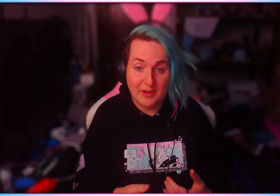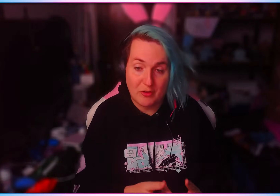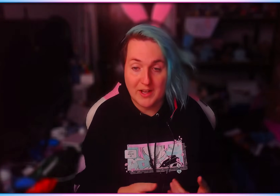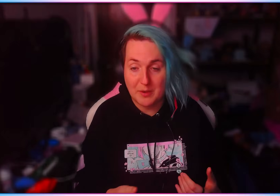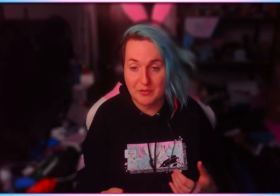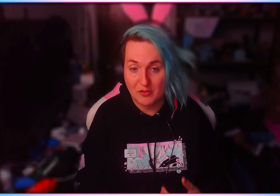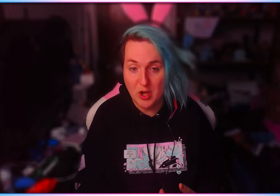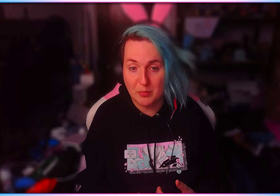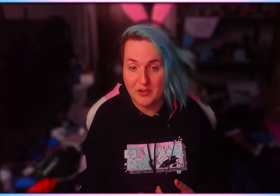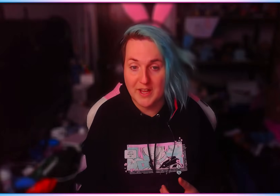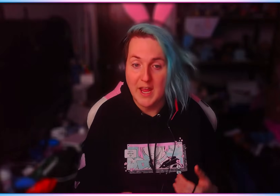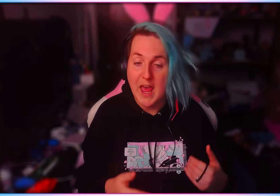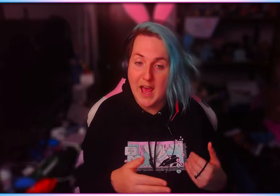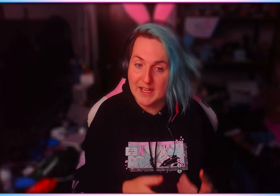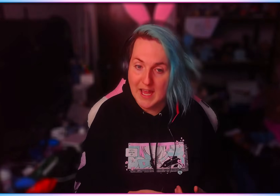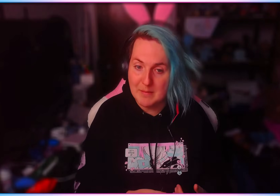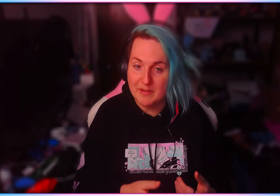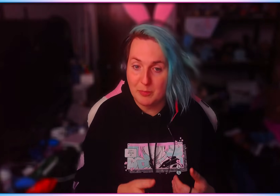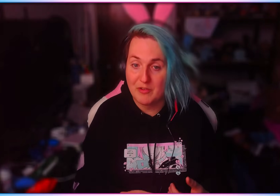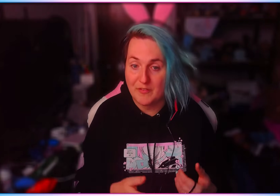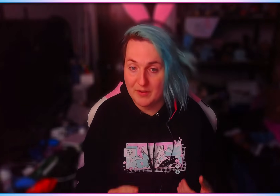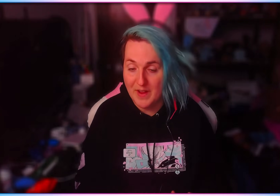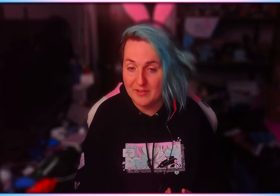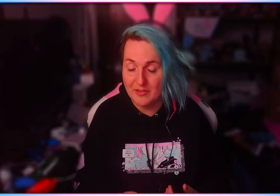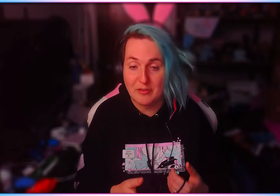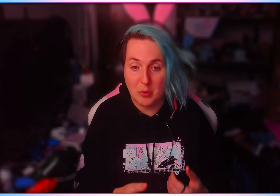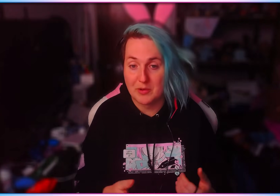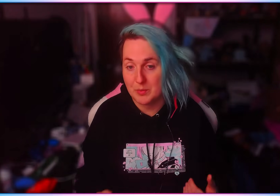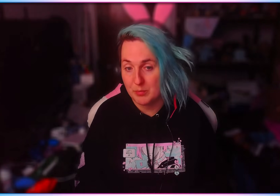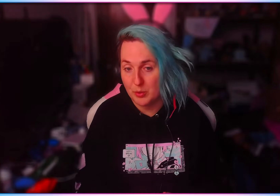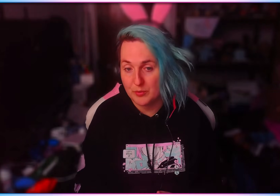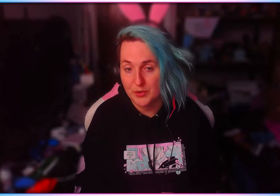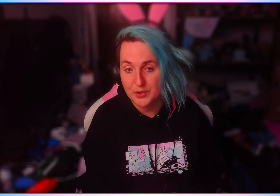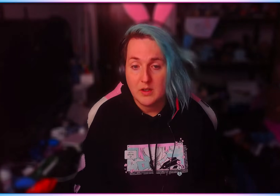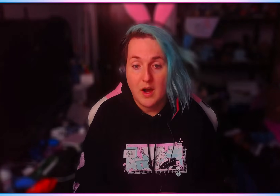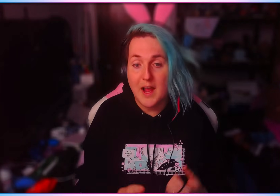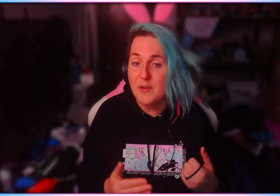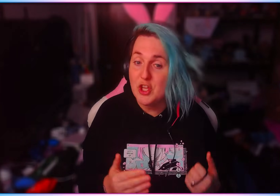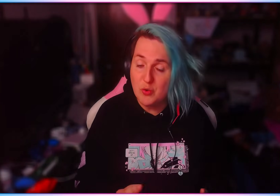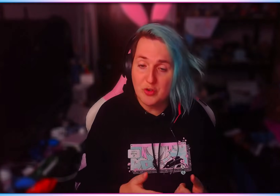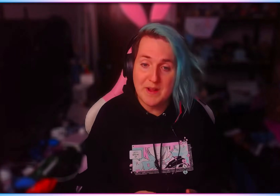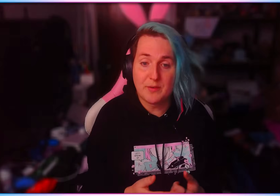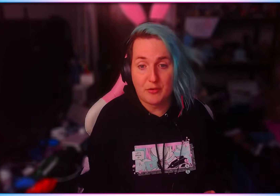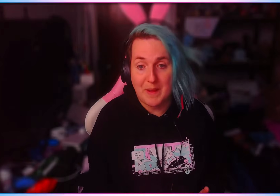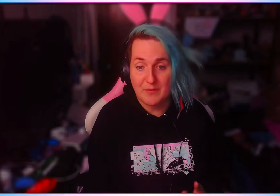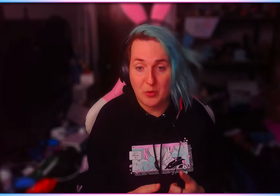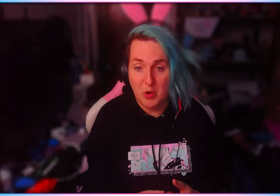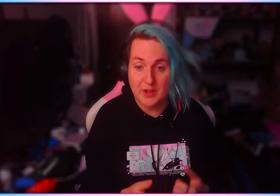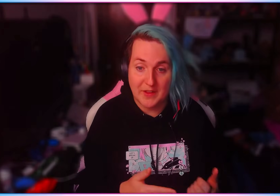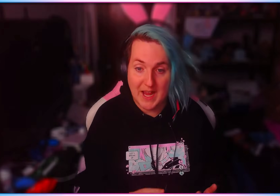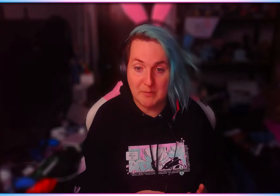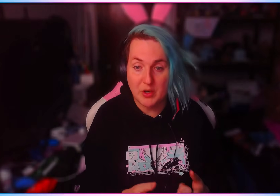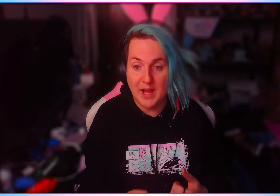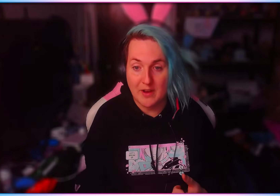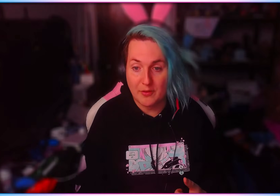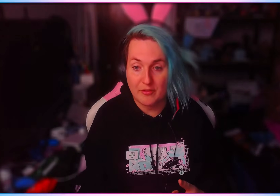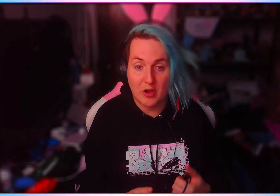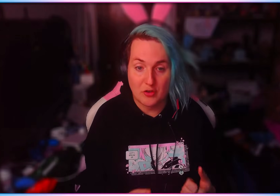sign language interpreting at gaming specific events is going to improve. I have a huge amount of respect for the work that Cameron and others are